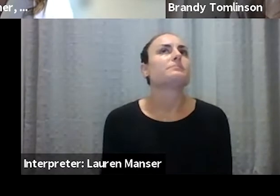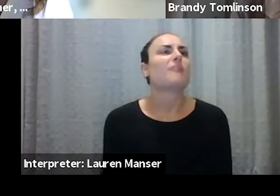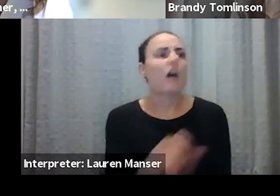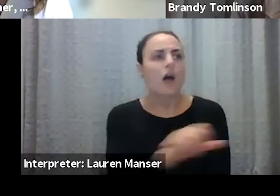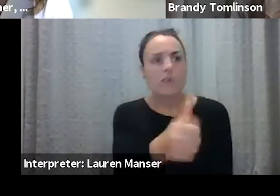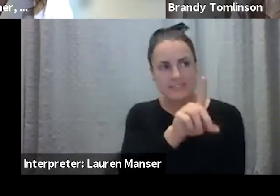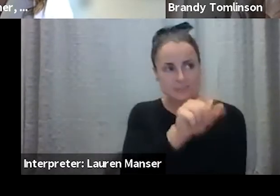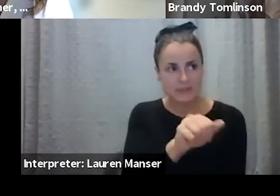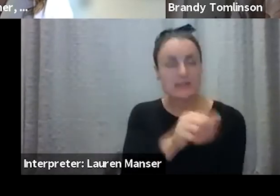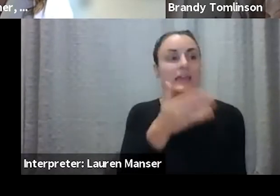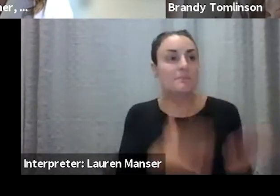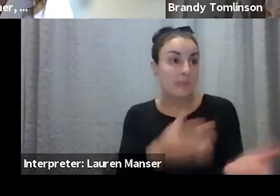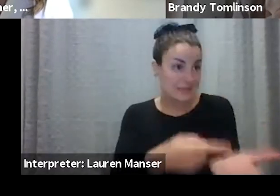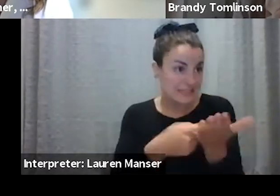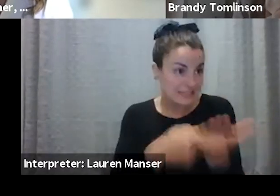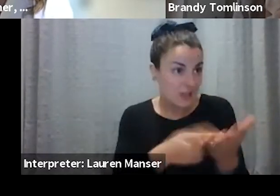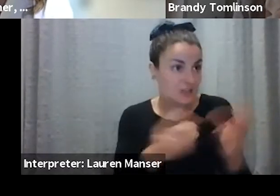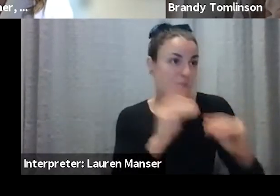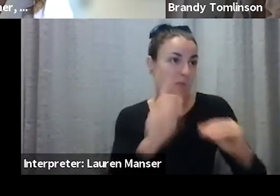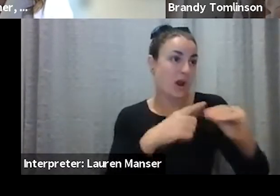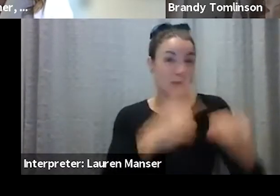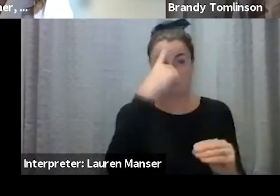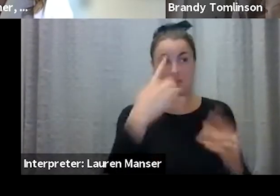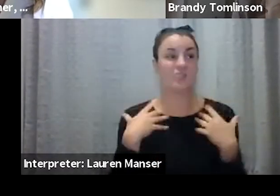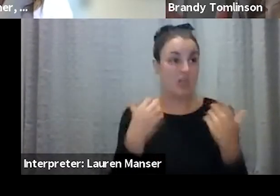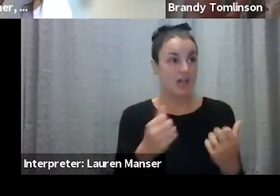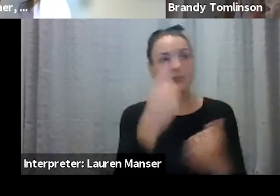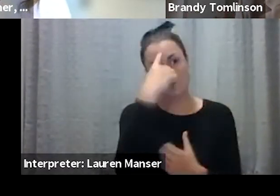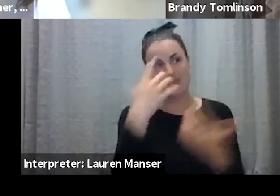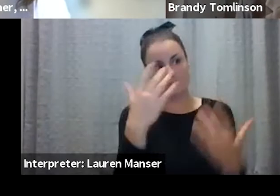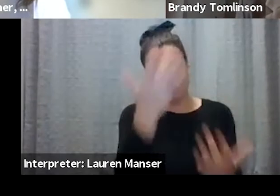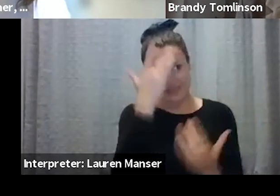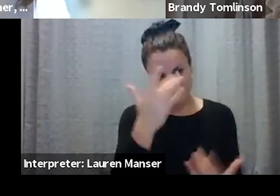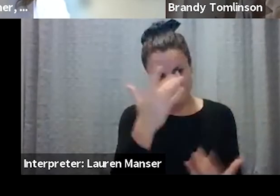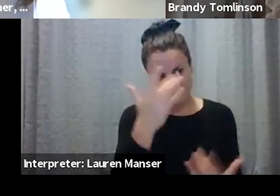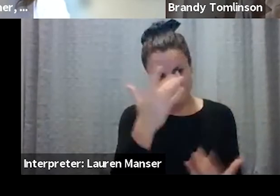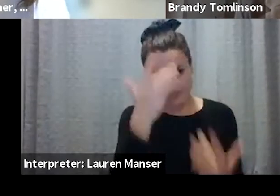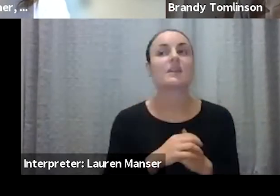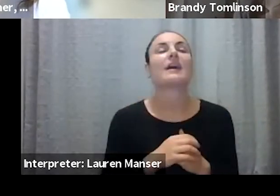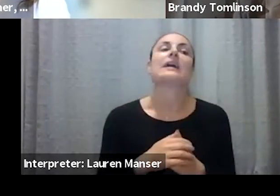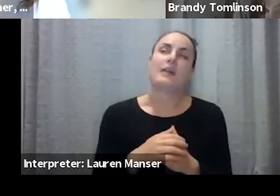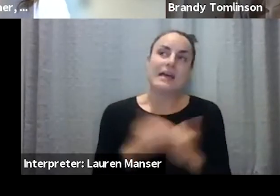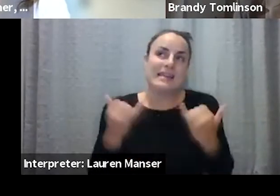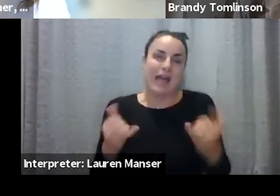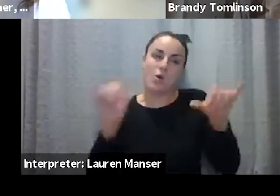And the reason is because they're just stereotyped that children particularly younger children their stereotyped say that,